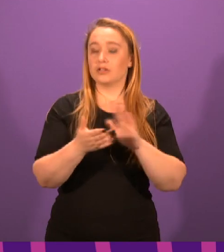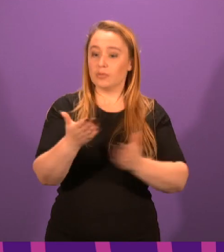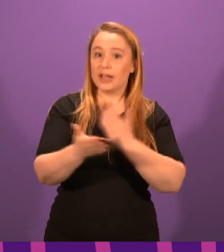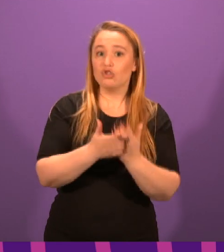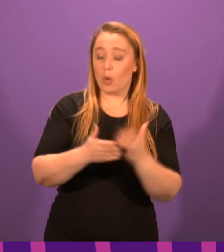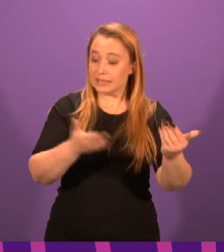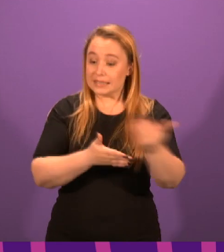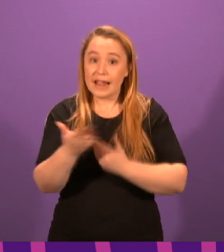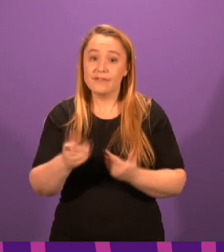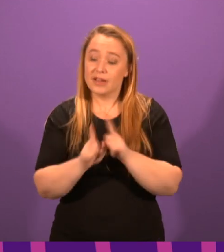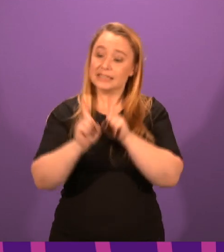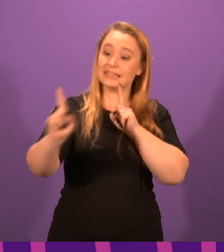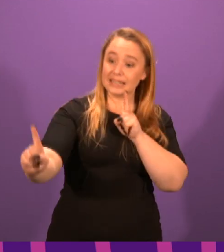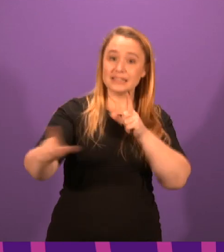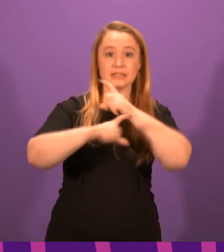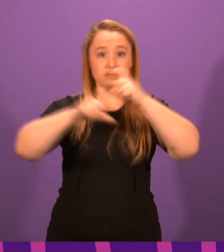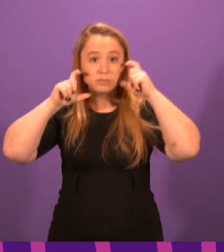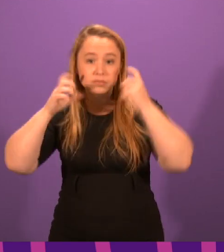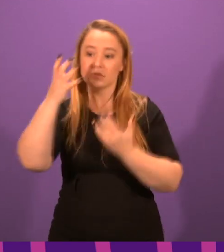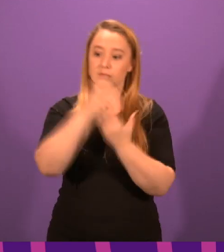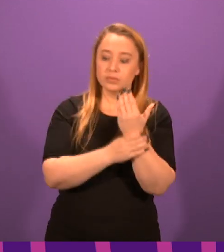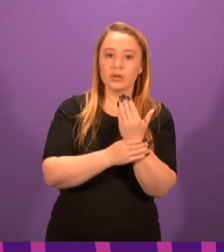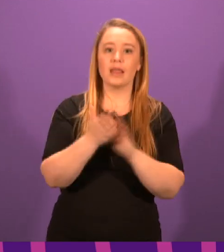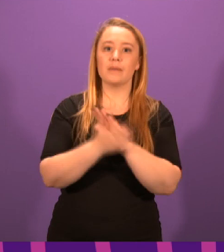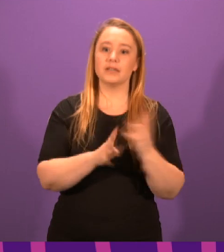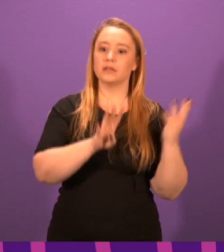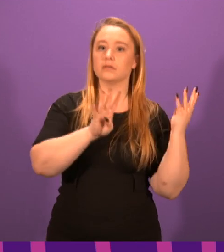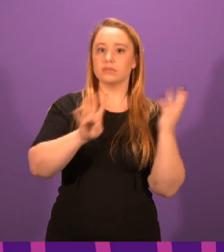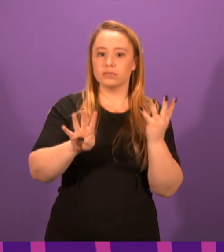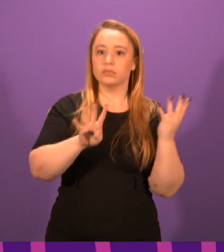distancing inevitably reduce the volume of services that can be delivered. NHS Louisa Jordan